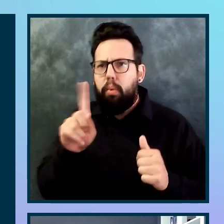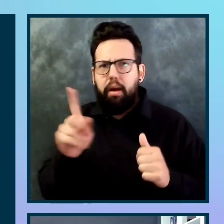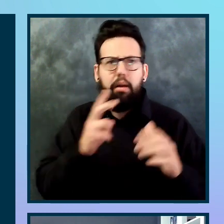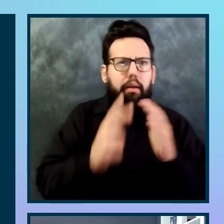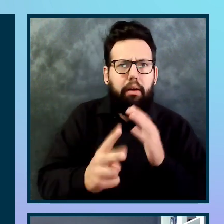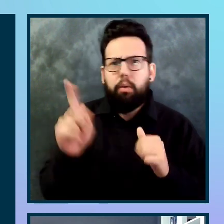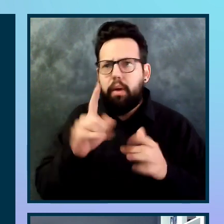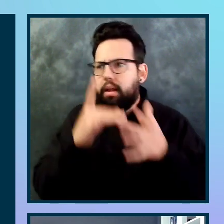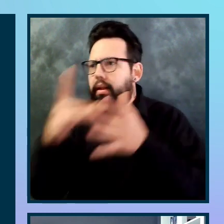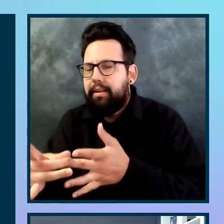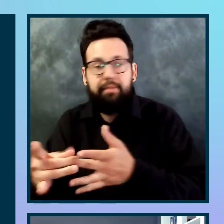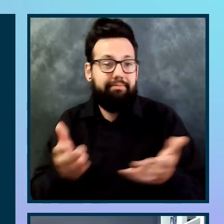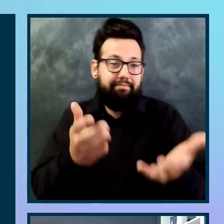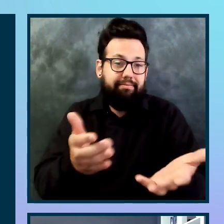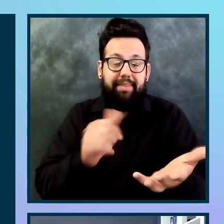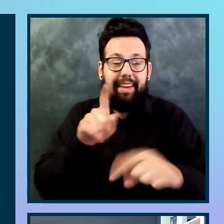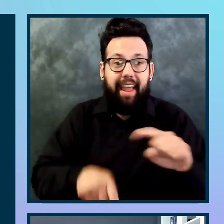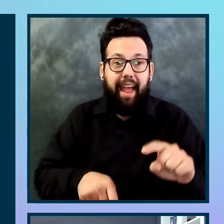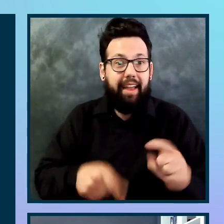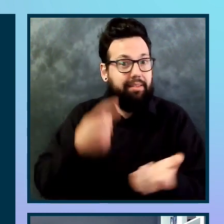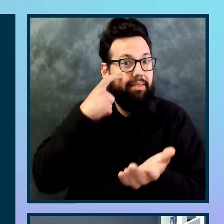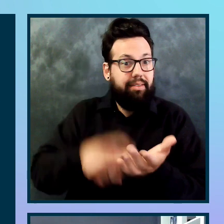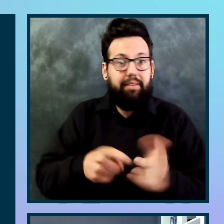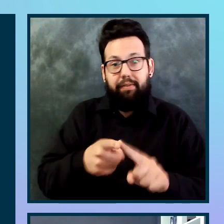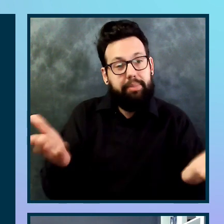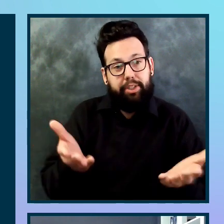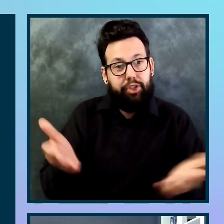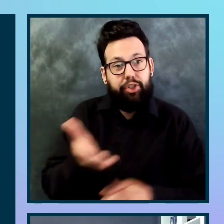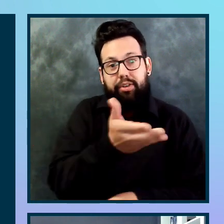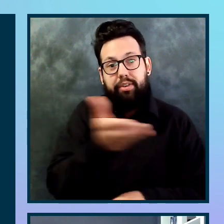So when we don't do those annotations and when we don't consider those experiences,